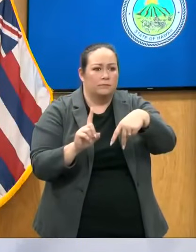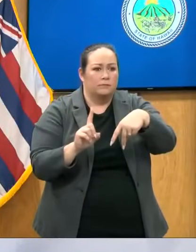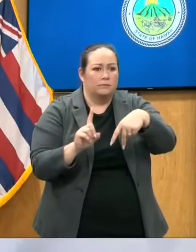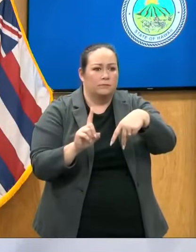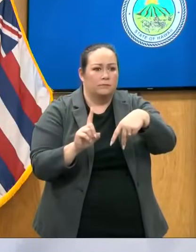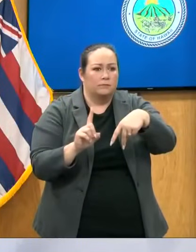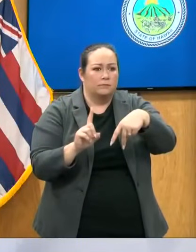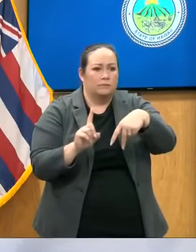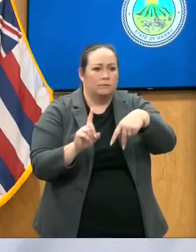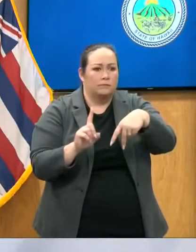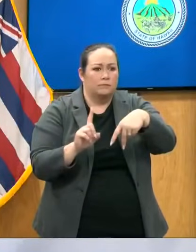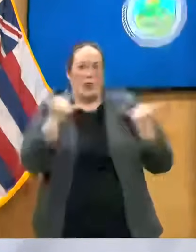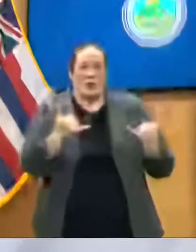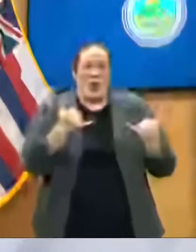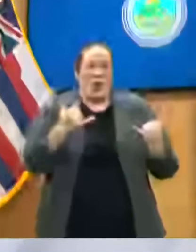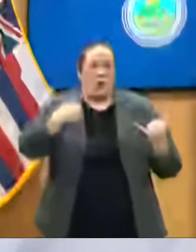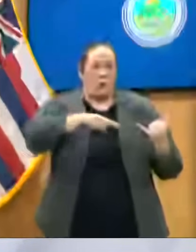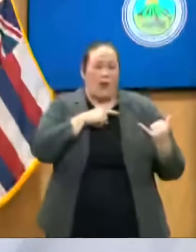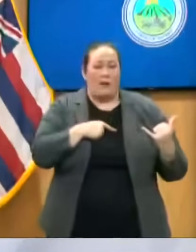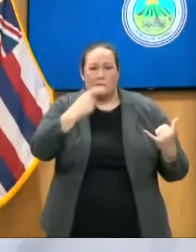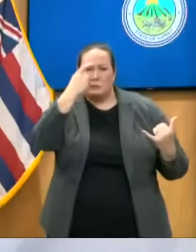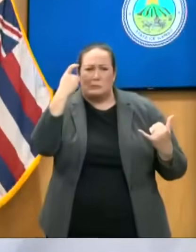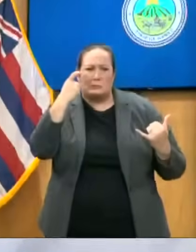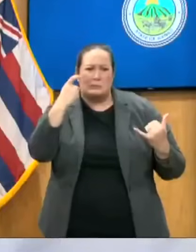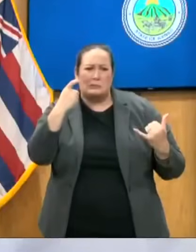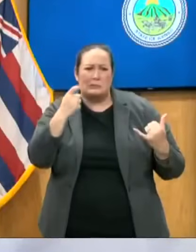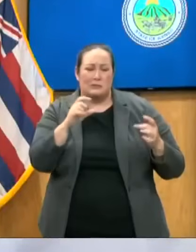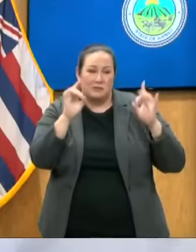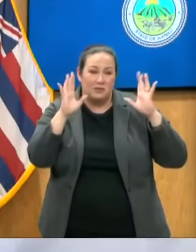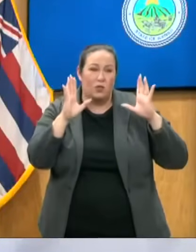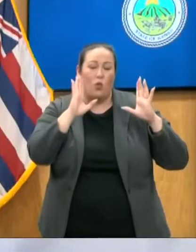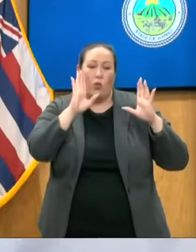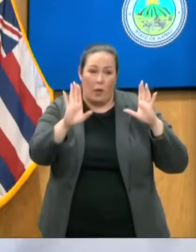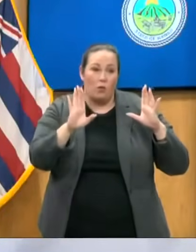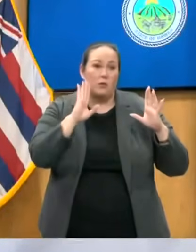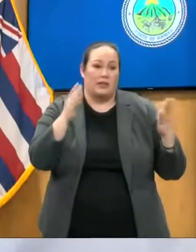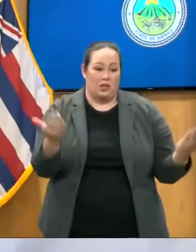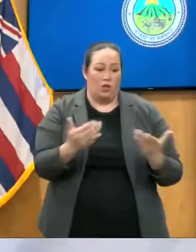that this is the safest Community possible. Because right, on the face of